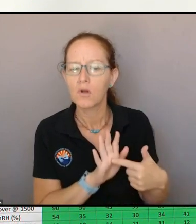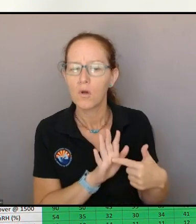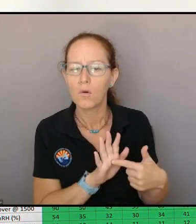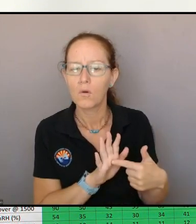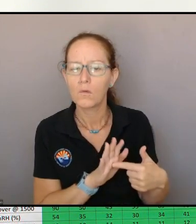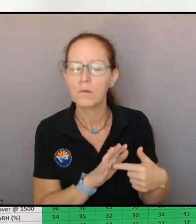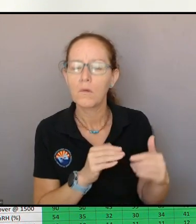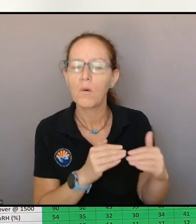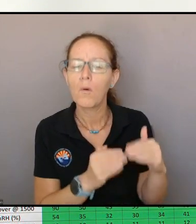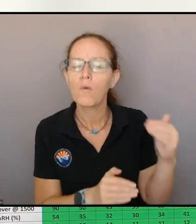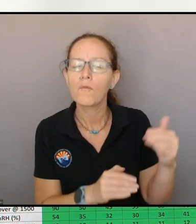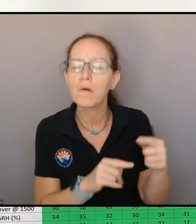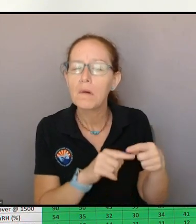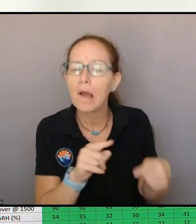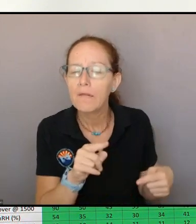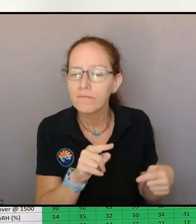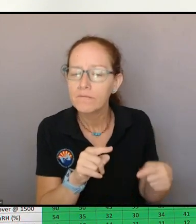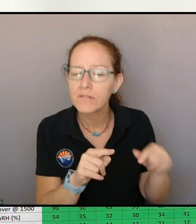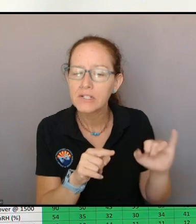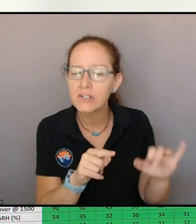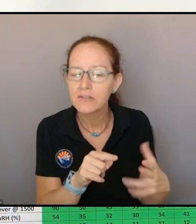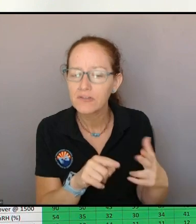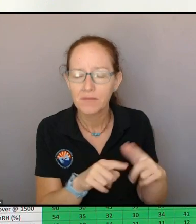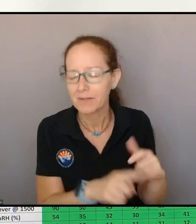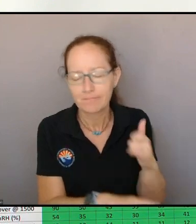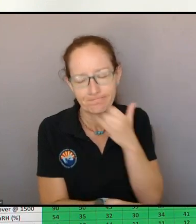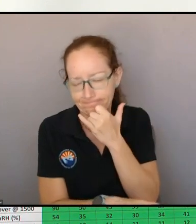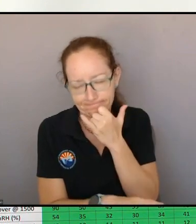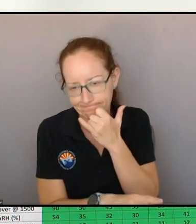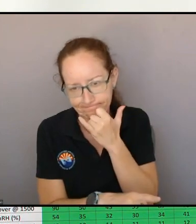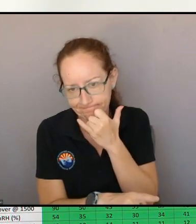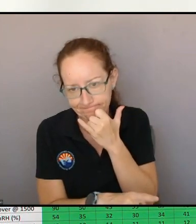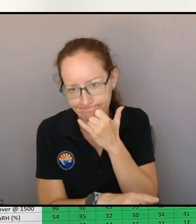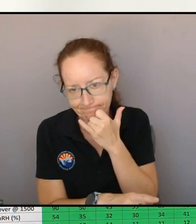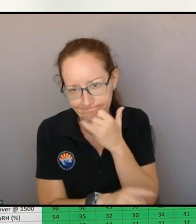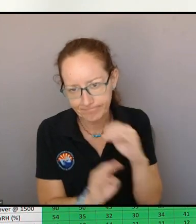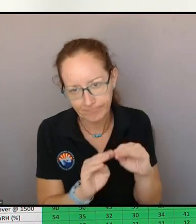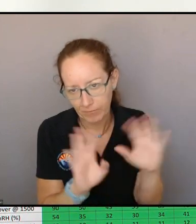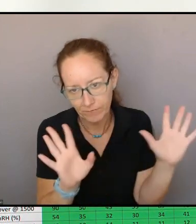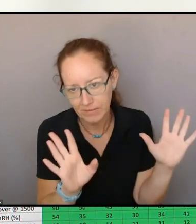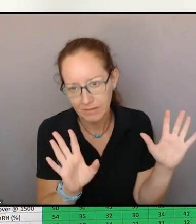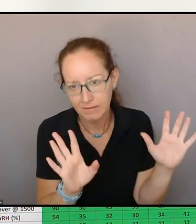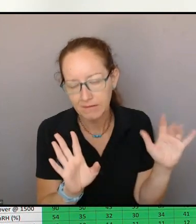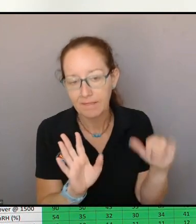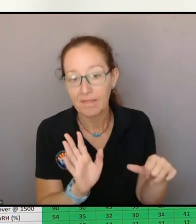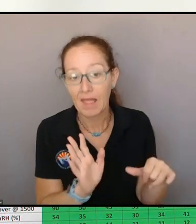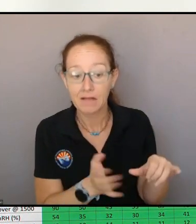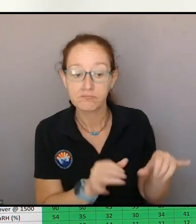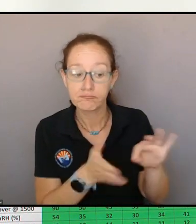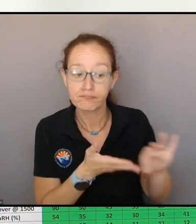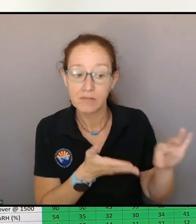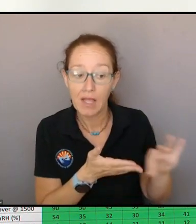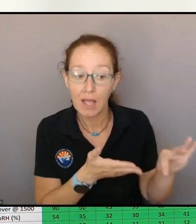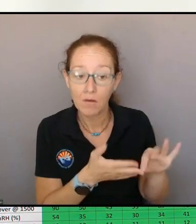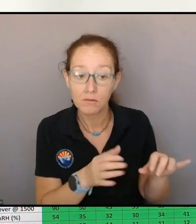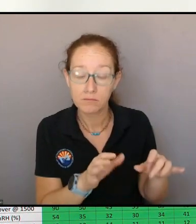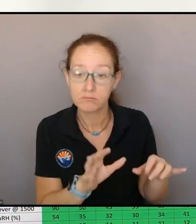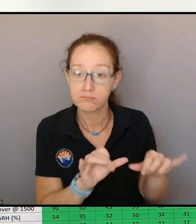but that's obviously pretty erroneous. We had that sensor go down and so it wasn't totally accumulating all of the